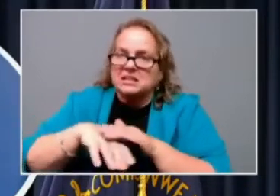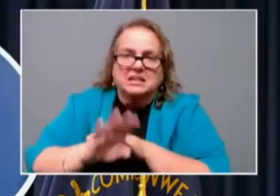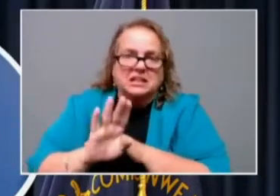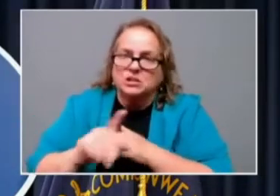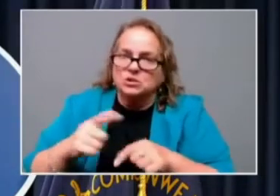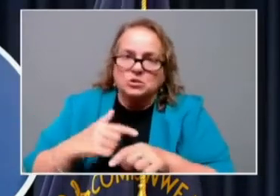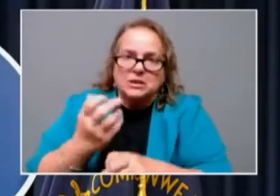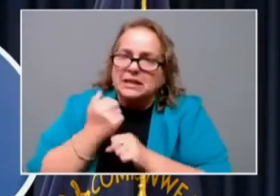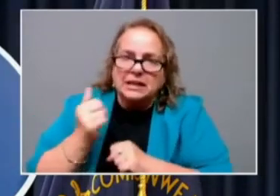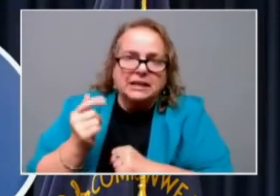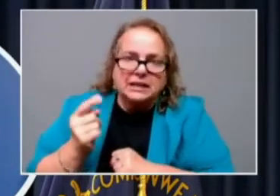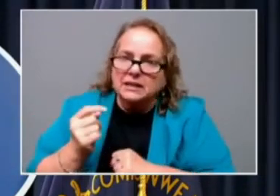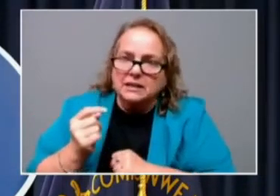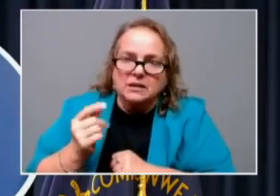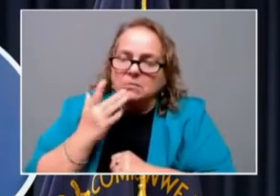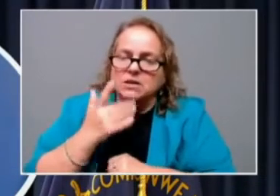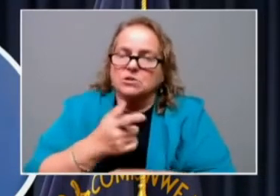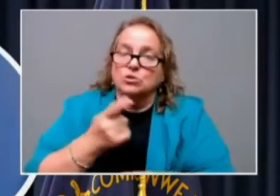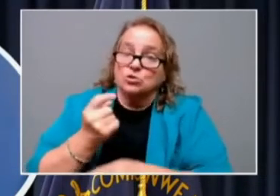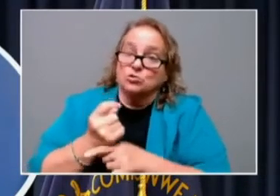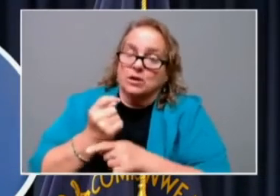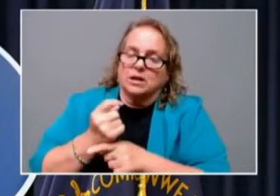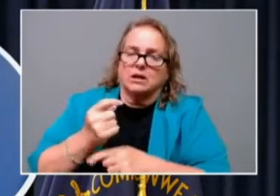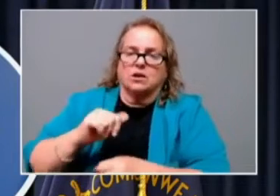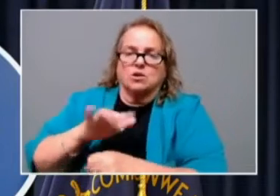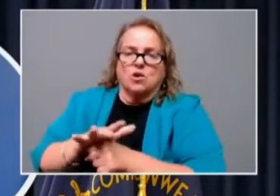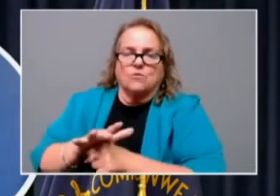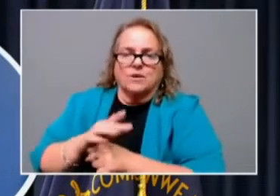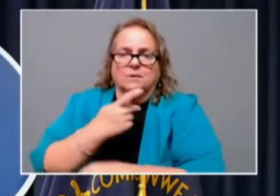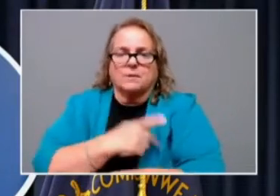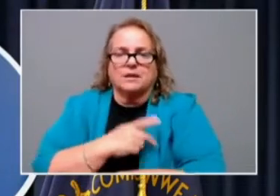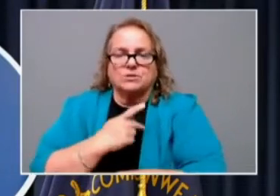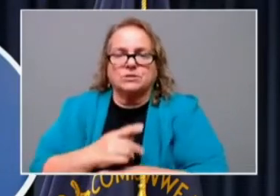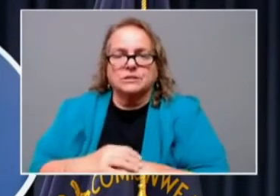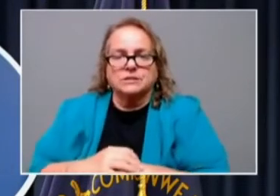they're they're treating covid patients. It means that the normal screenings